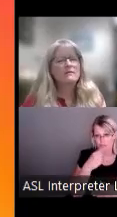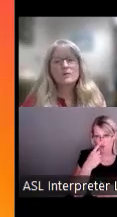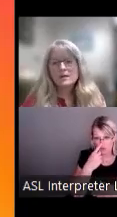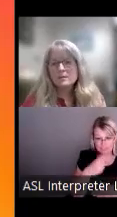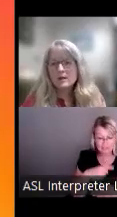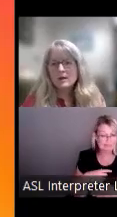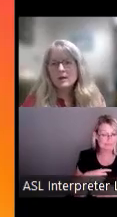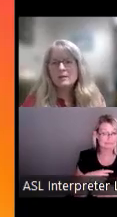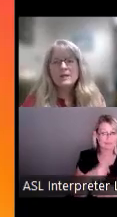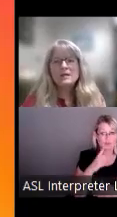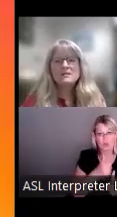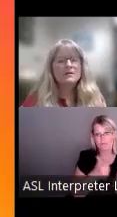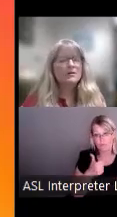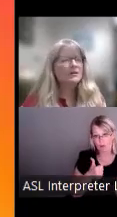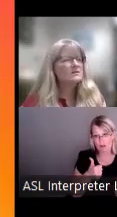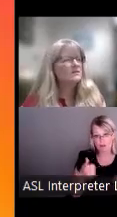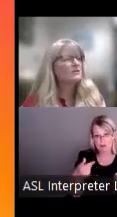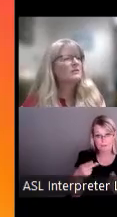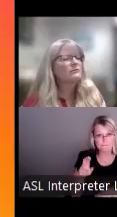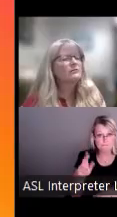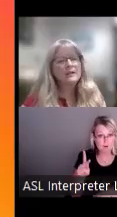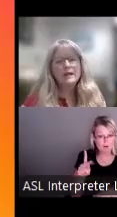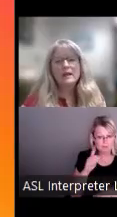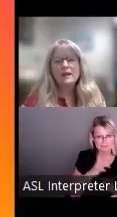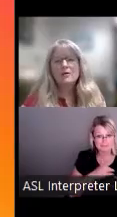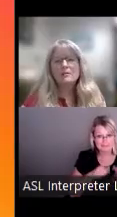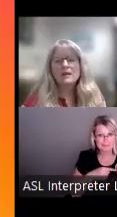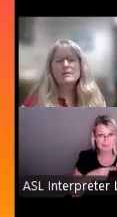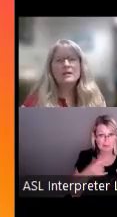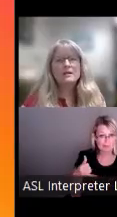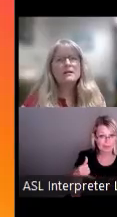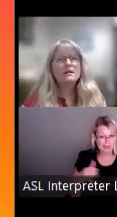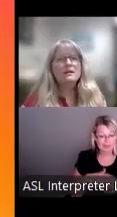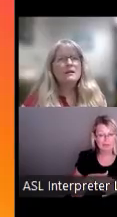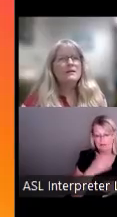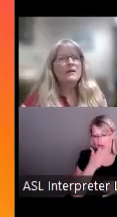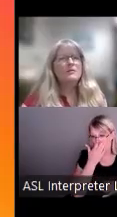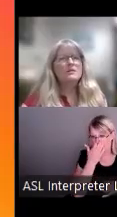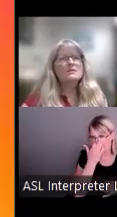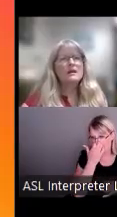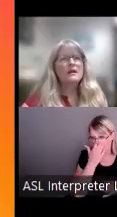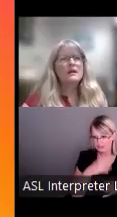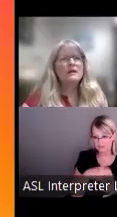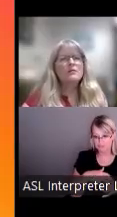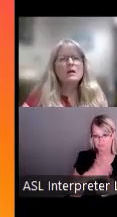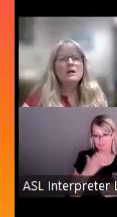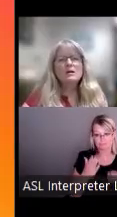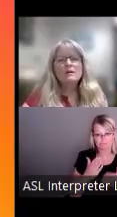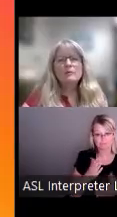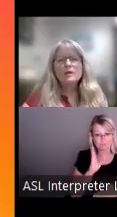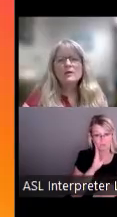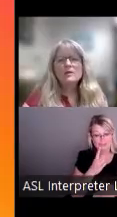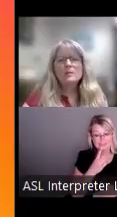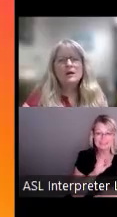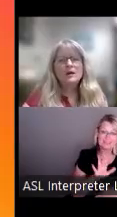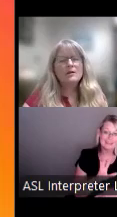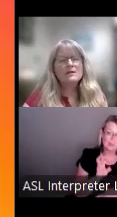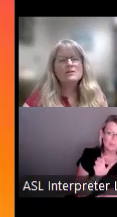they avoid the park because they're concerned about fleeing, or maybe they would say, well, if we go to the park, all they